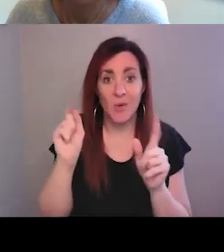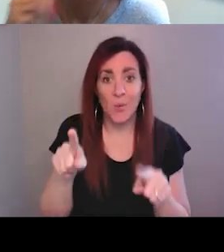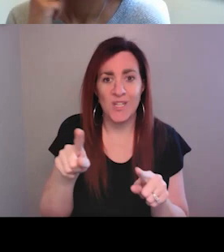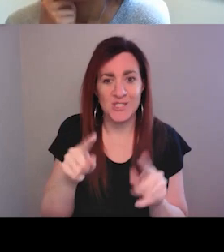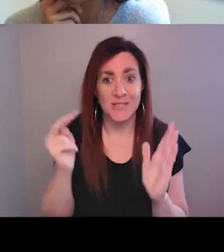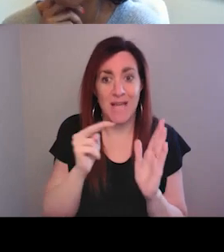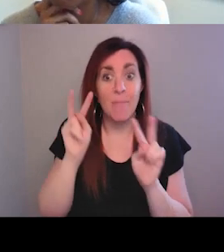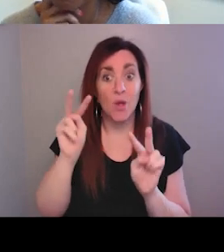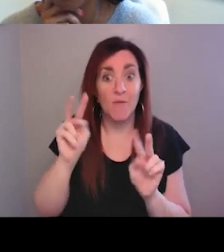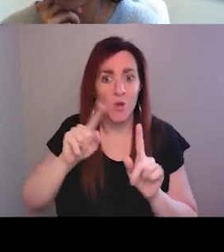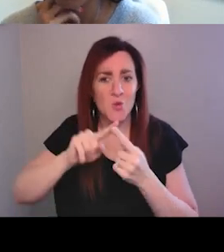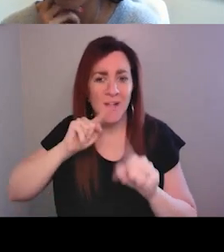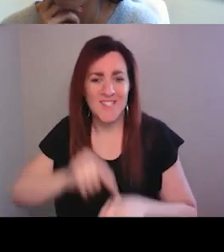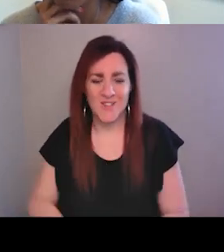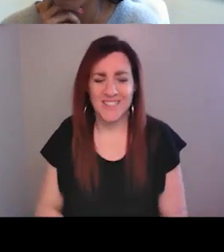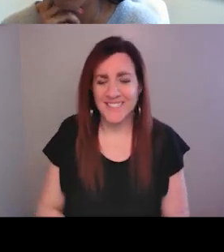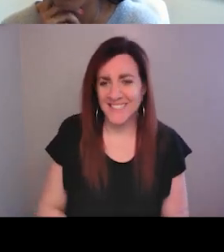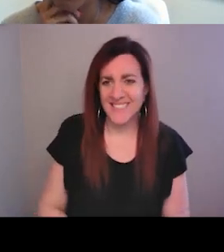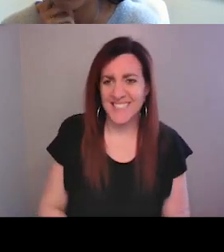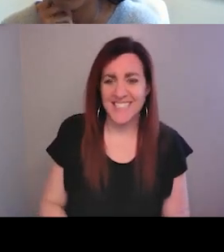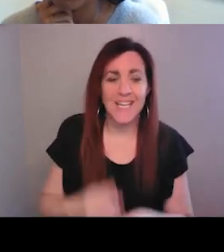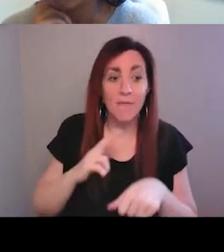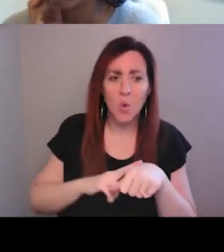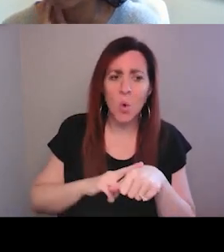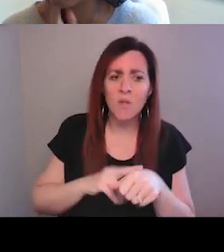FORWARD TO GETTING TO. AND OF COURSE, ONE OF THE